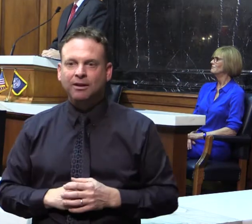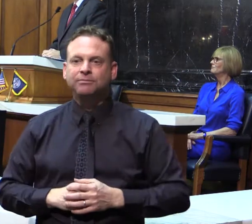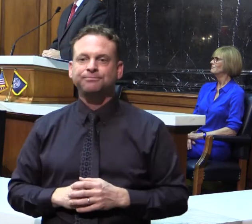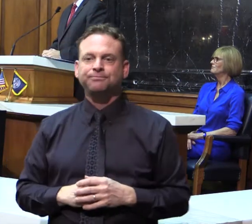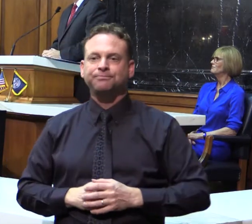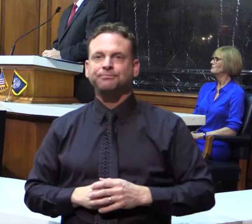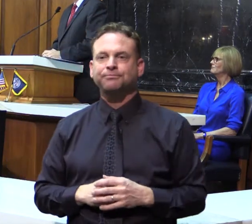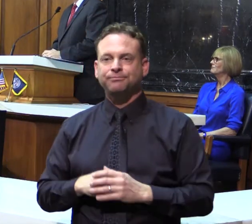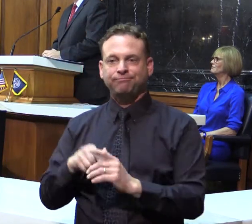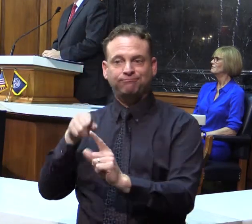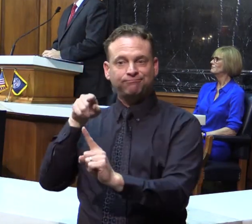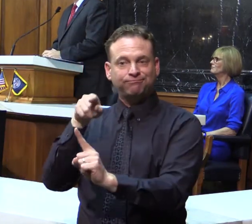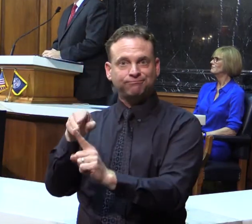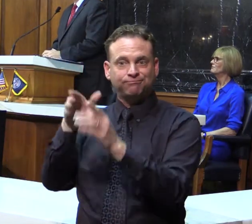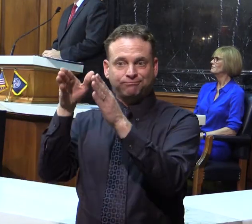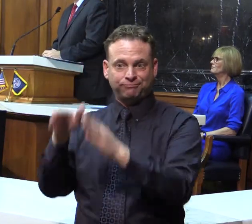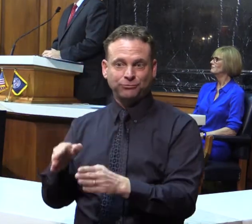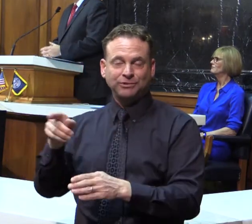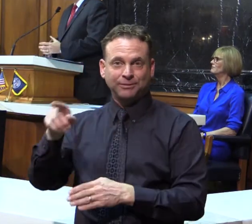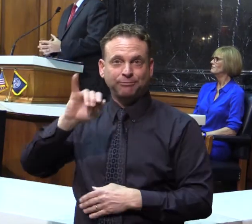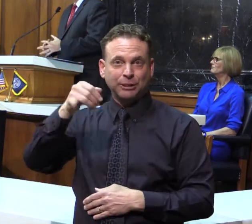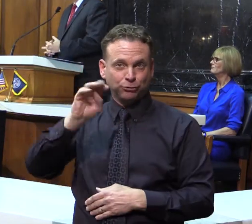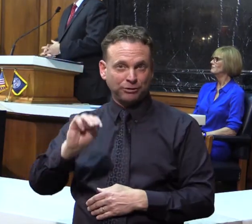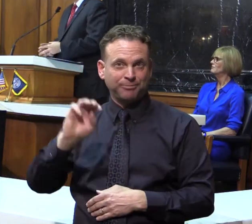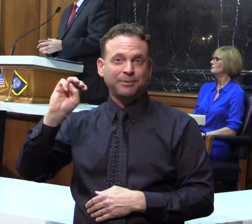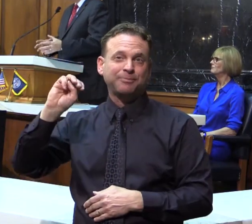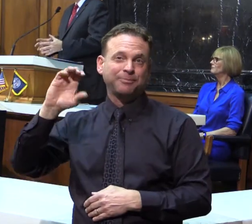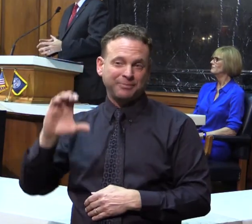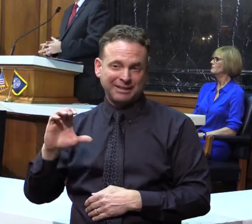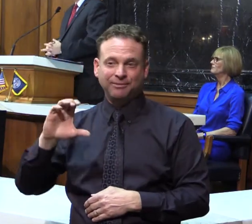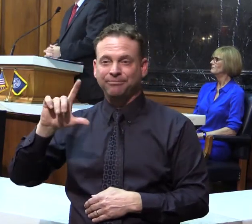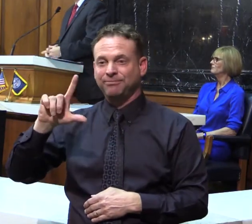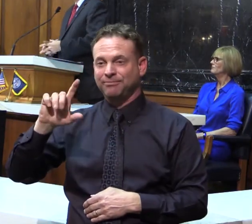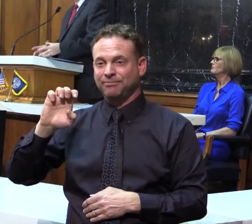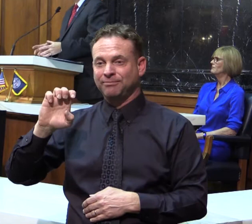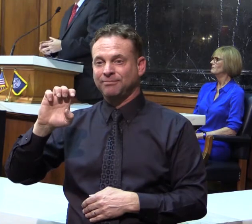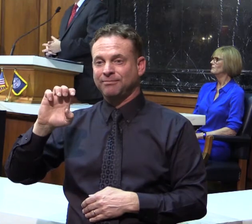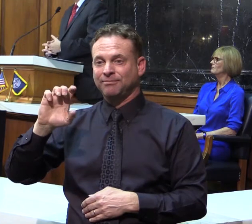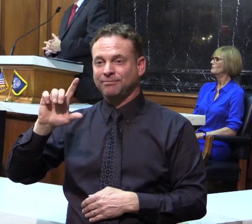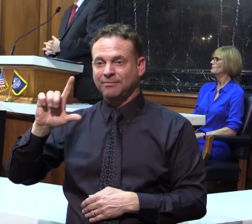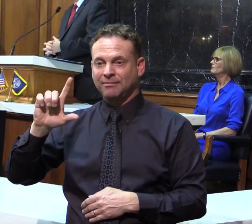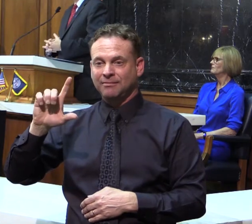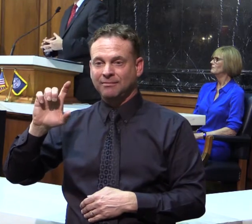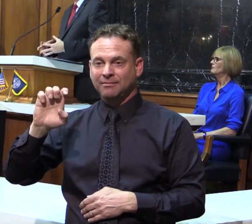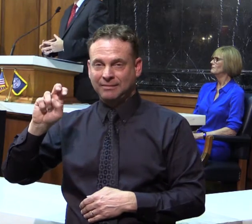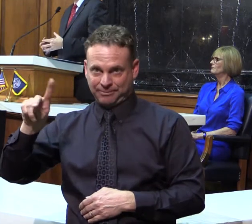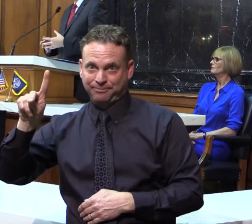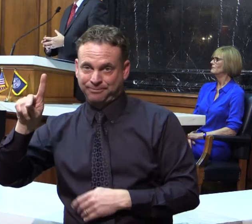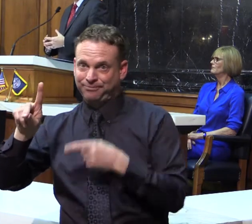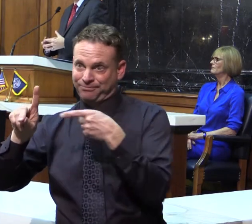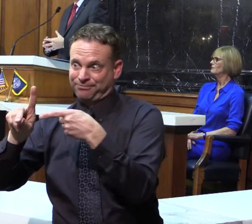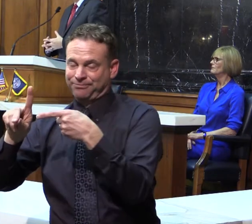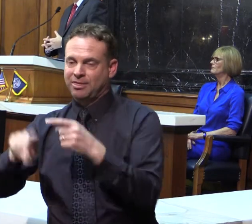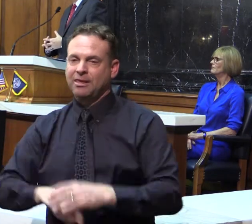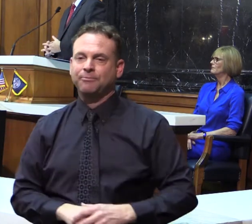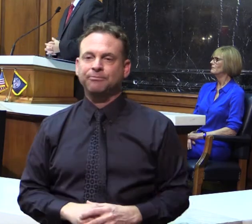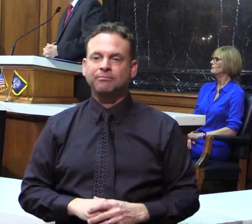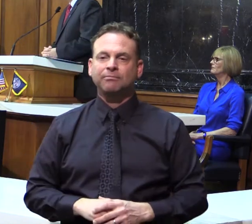… and enforcement. Our efforts to integrate the technology needed to help physicians access the state’s prescription